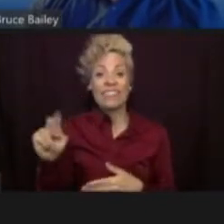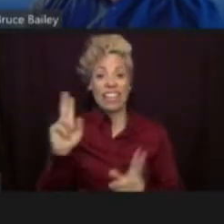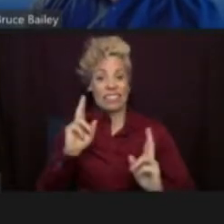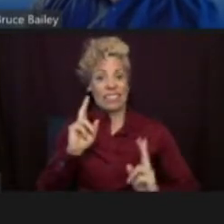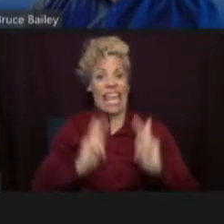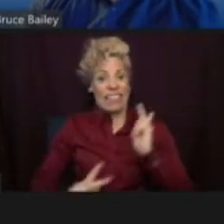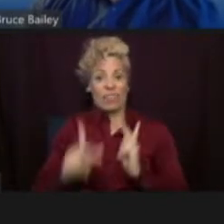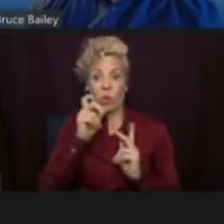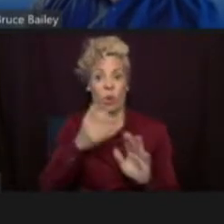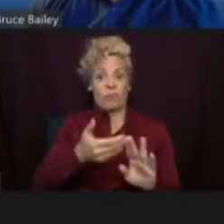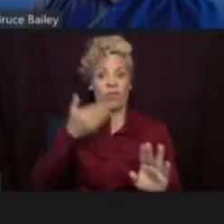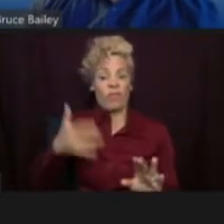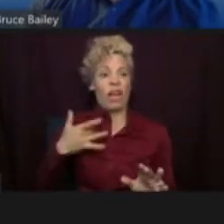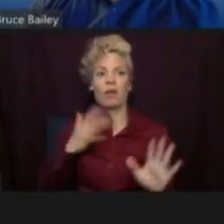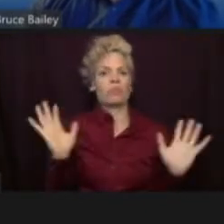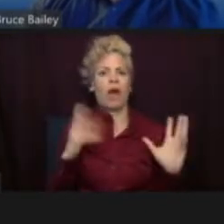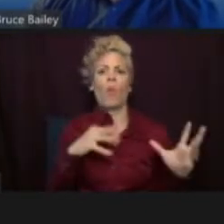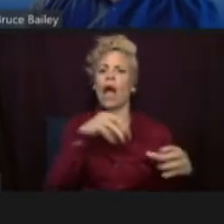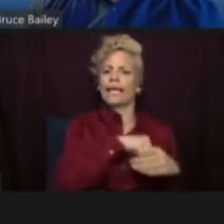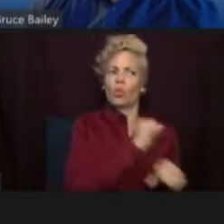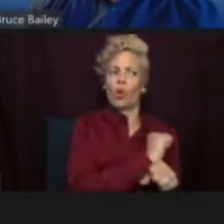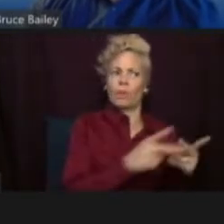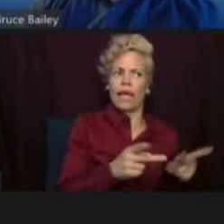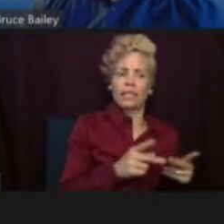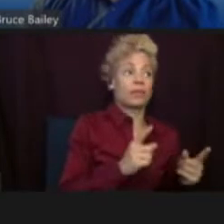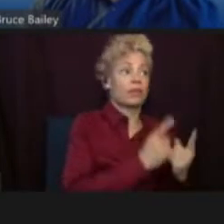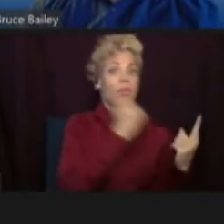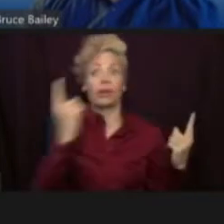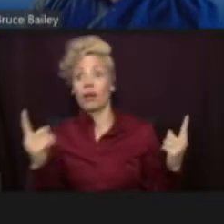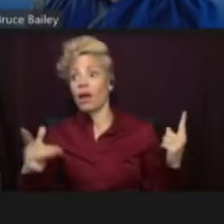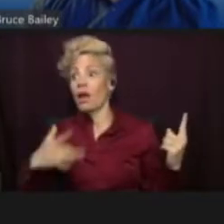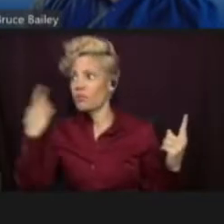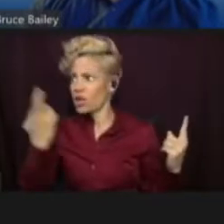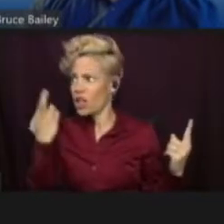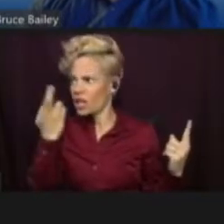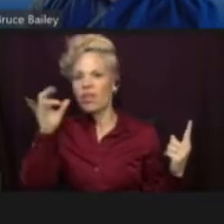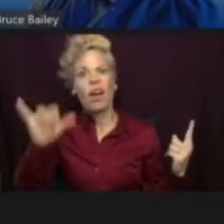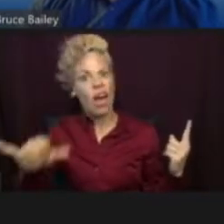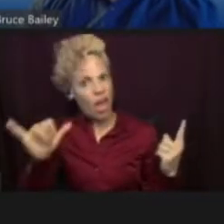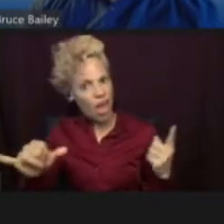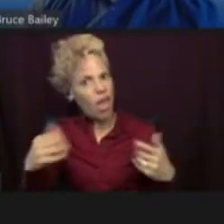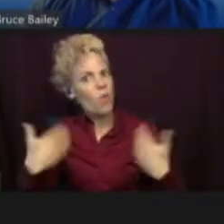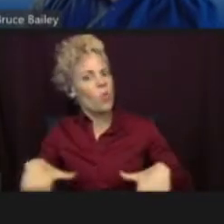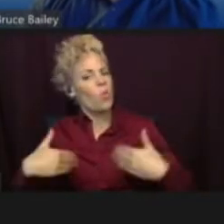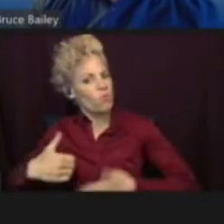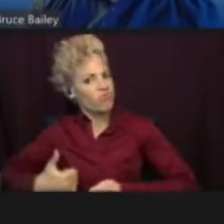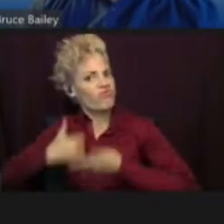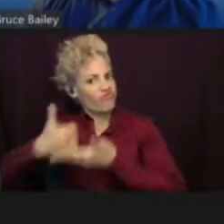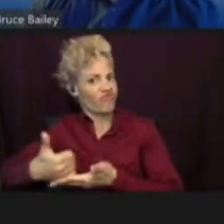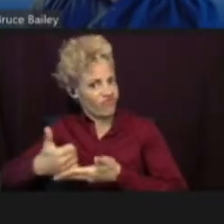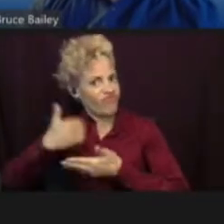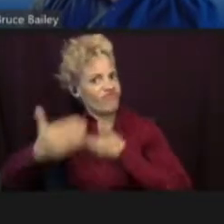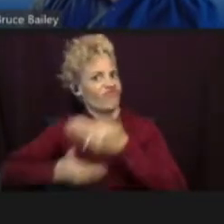found that it became a necessity for doing their jobs. But having said that, there were some agency functions